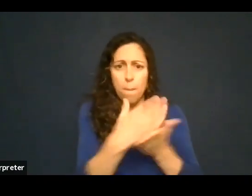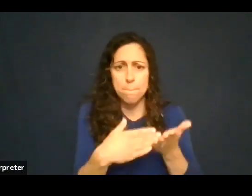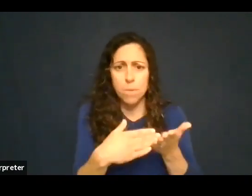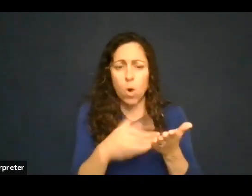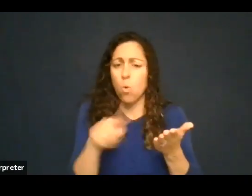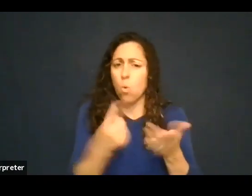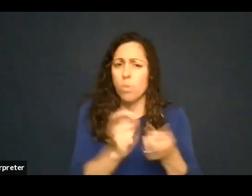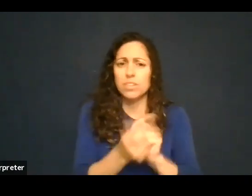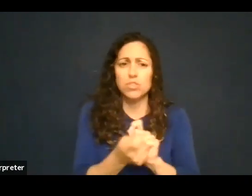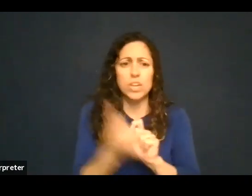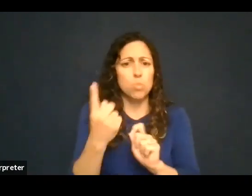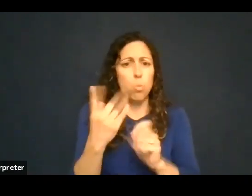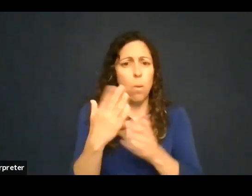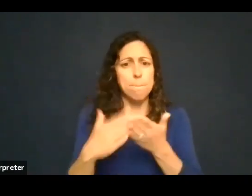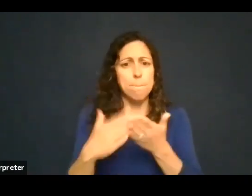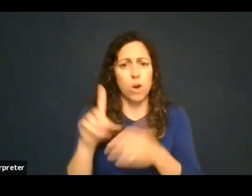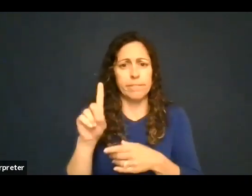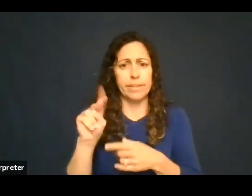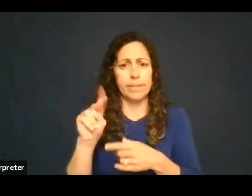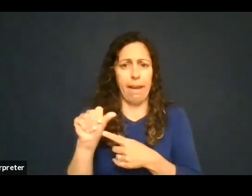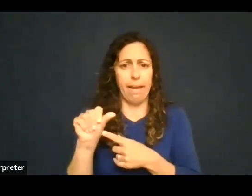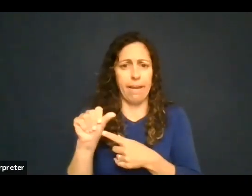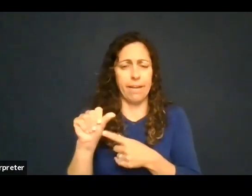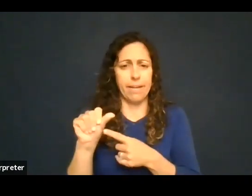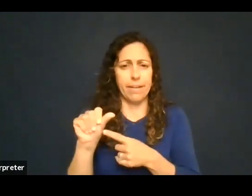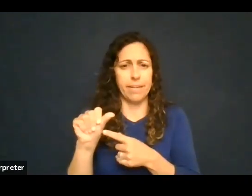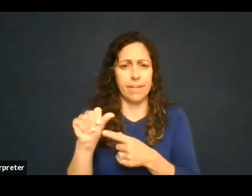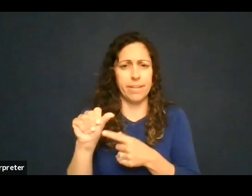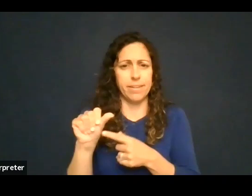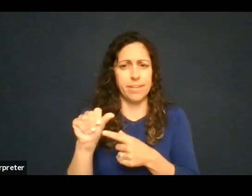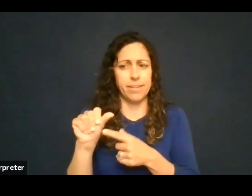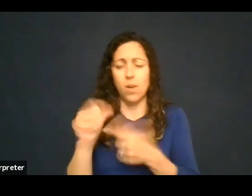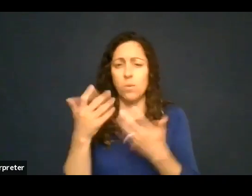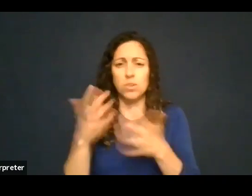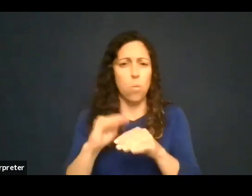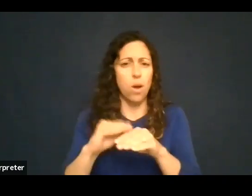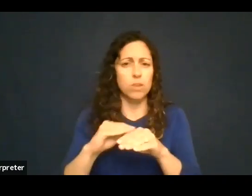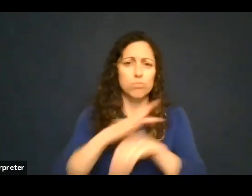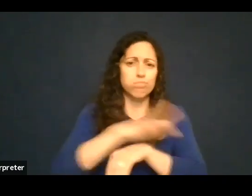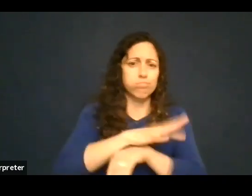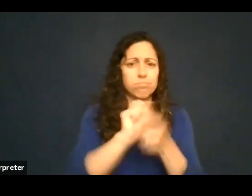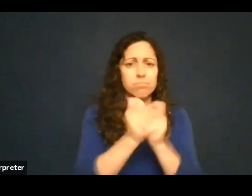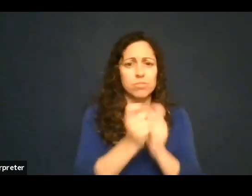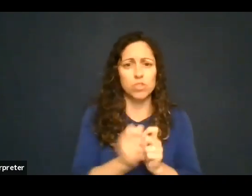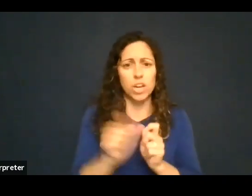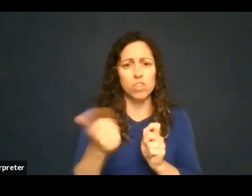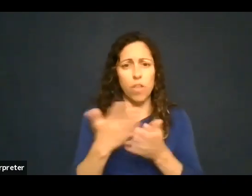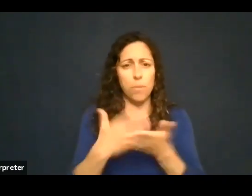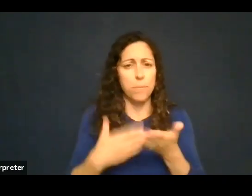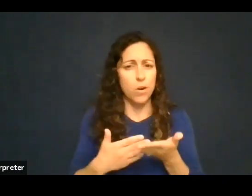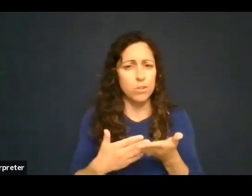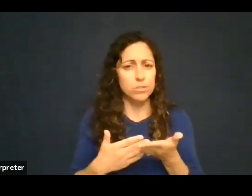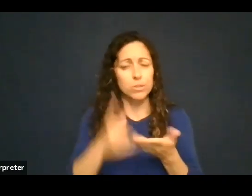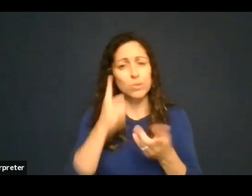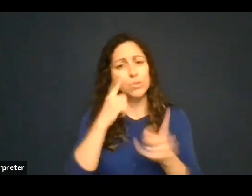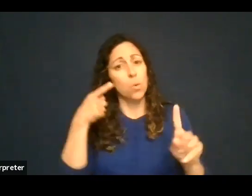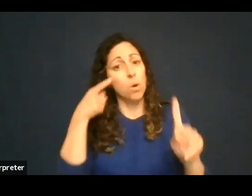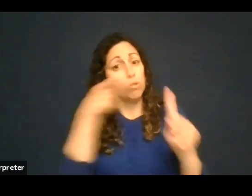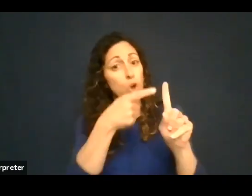So the lessons that you learn in getting a target for USH2A, for instance, will be useful information